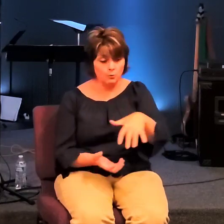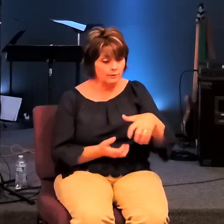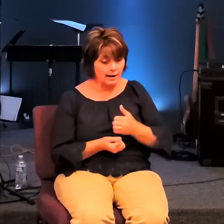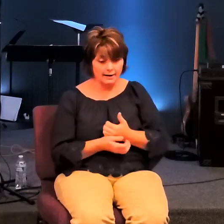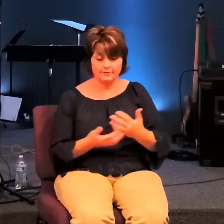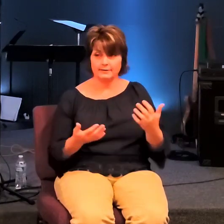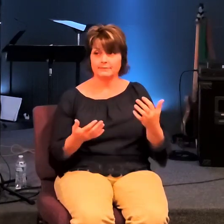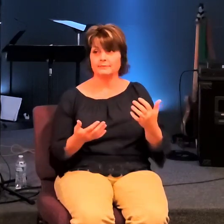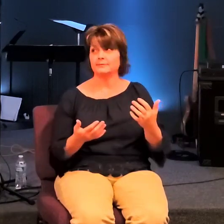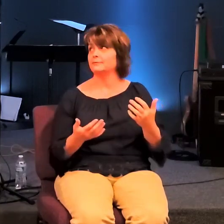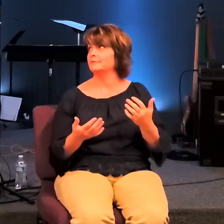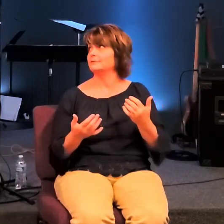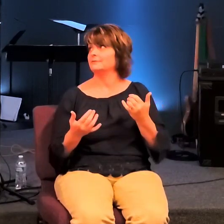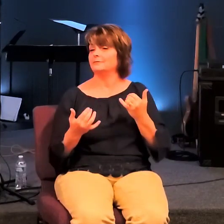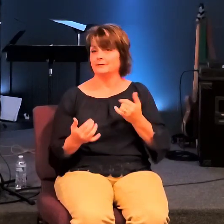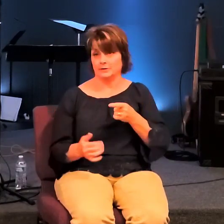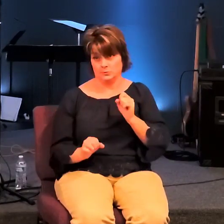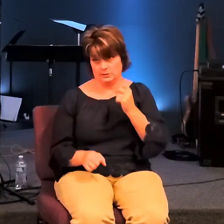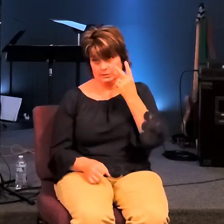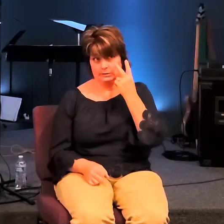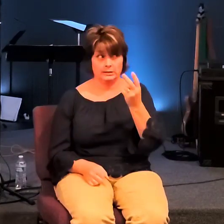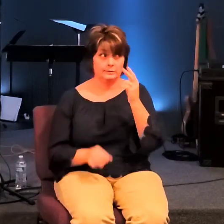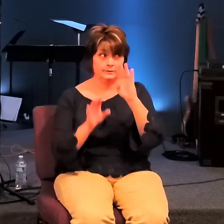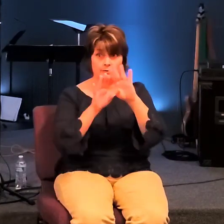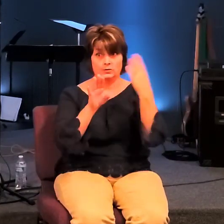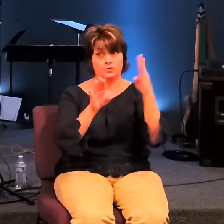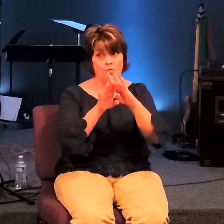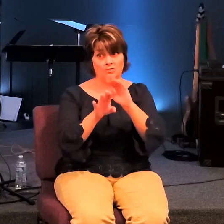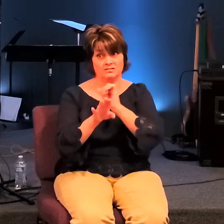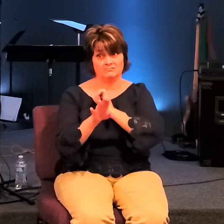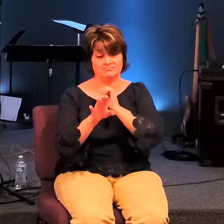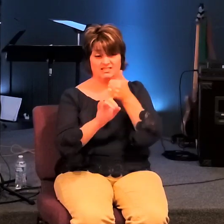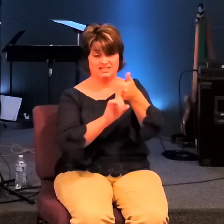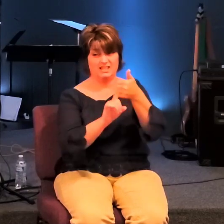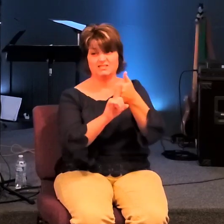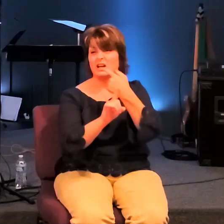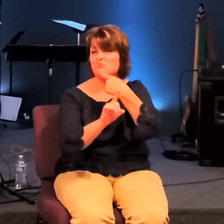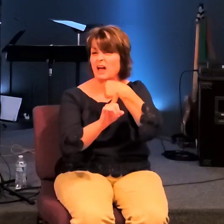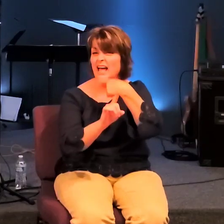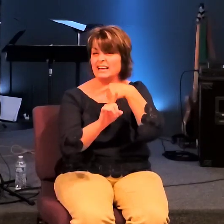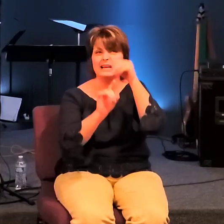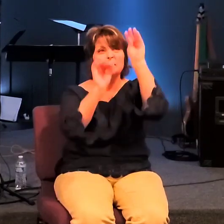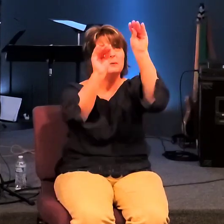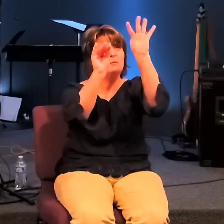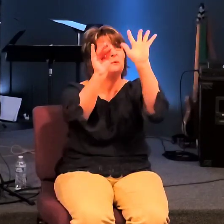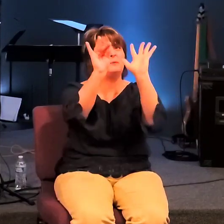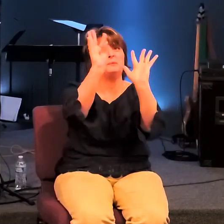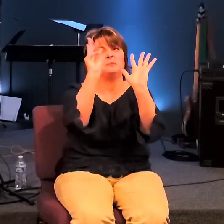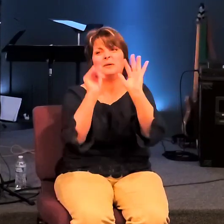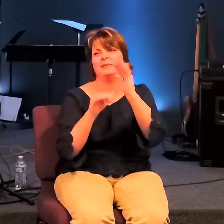there's if you can see that our door needs to be painted like that but you in in the